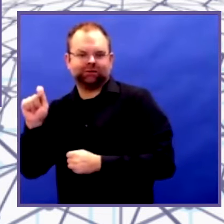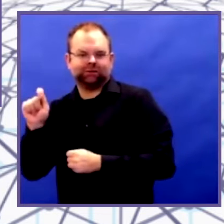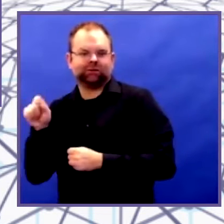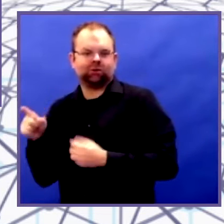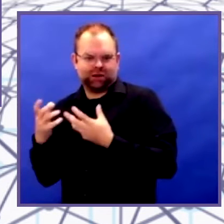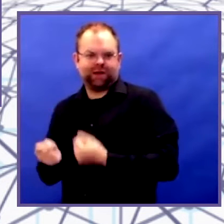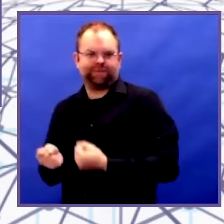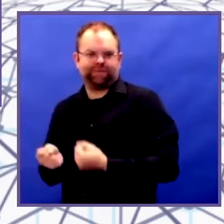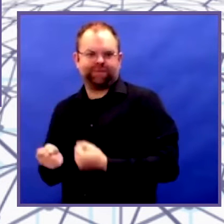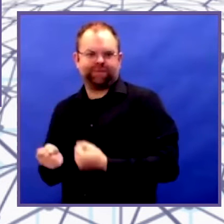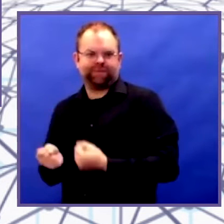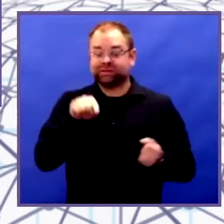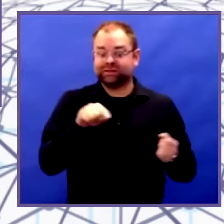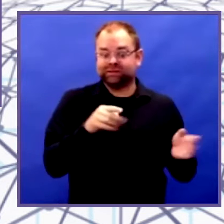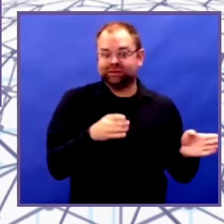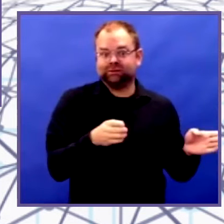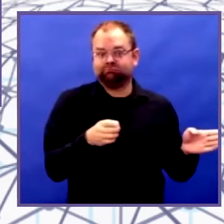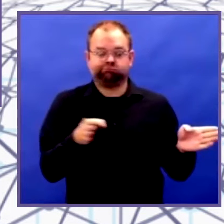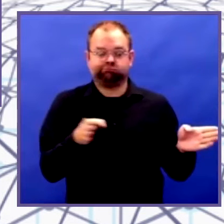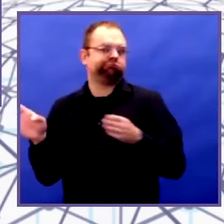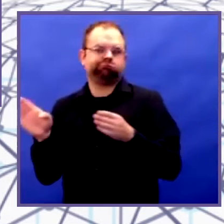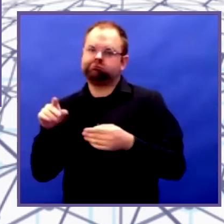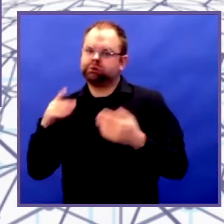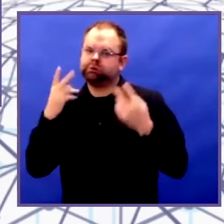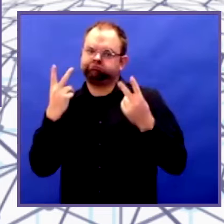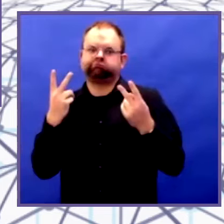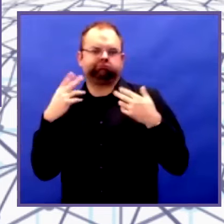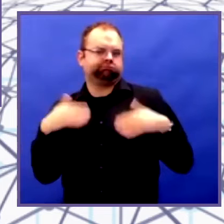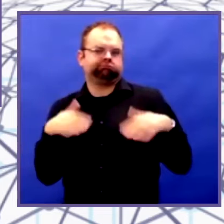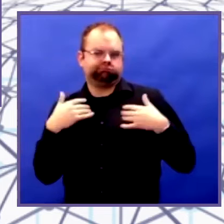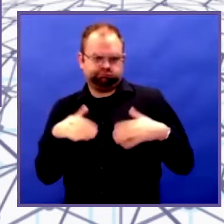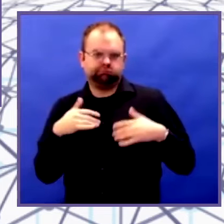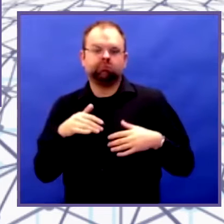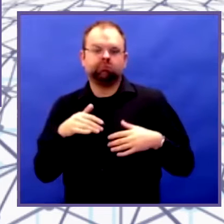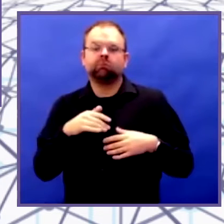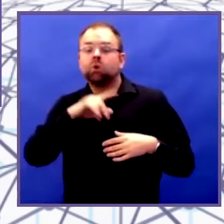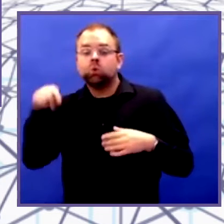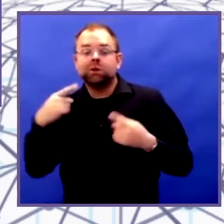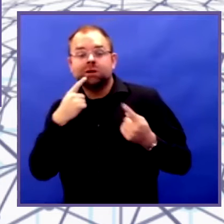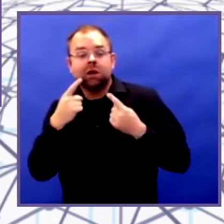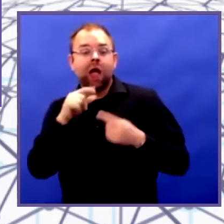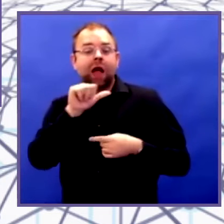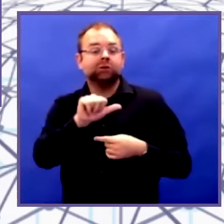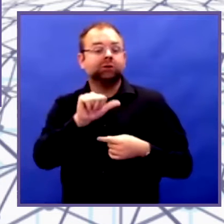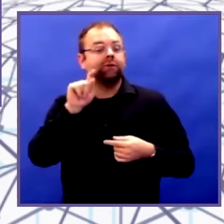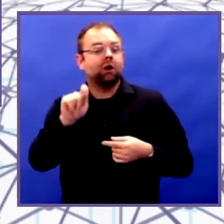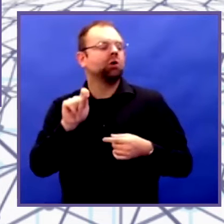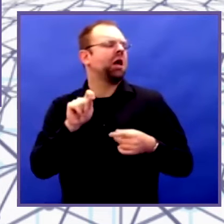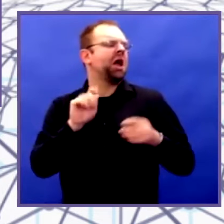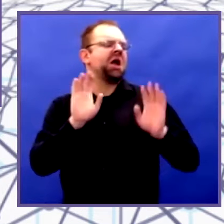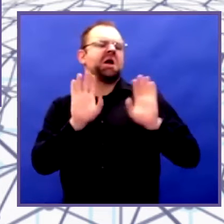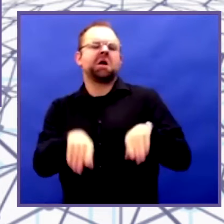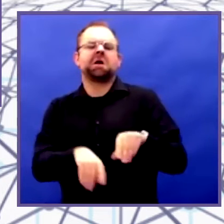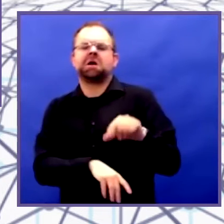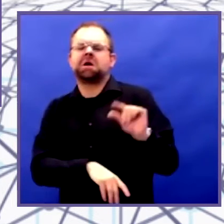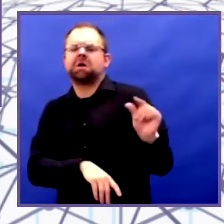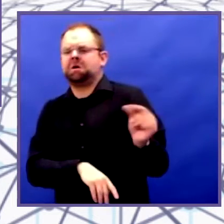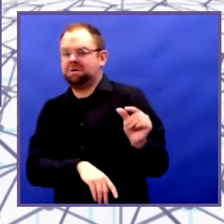So is assistive technology within health systems an emerging priority? Absolutely.